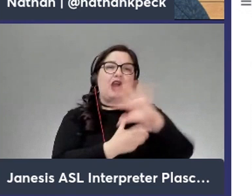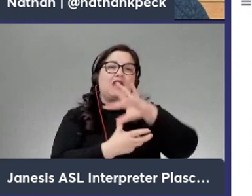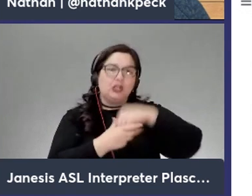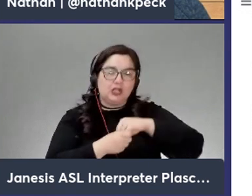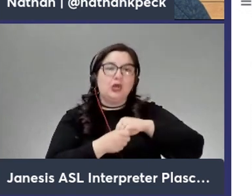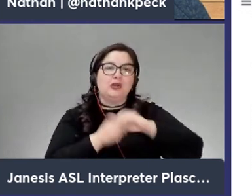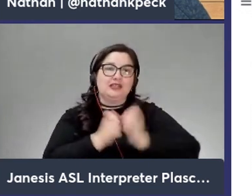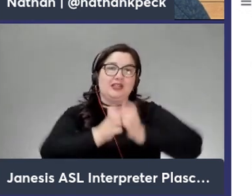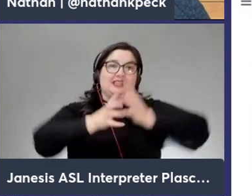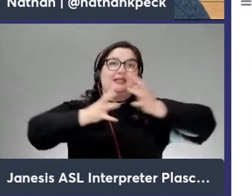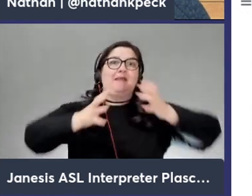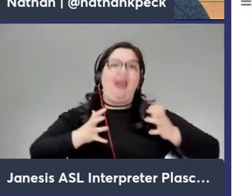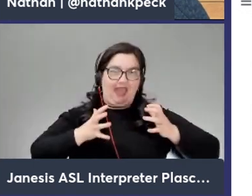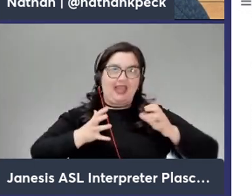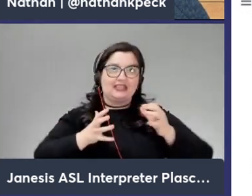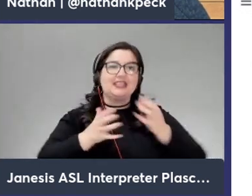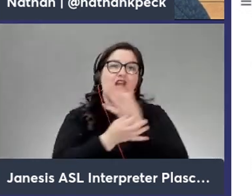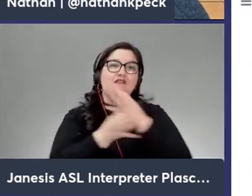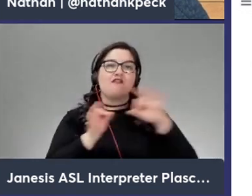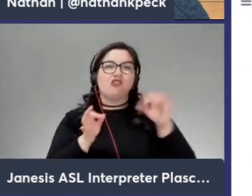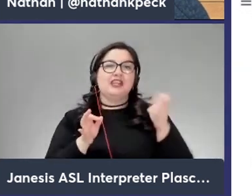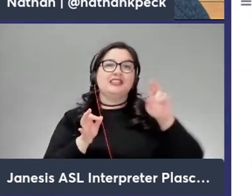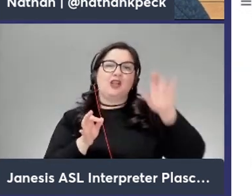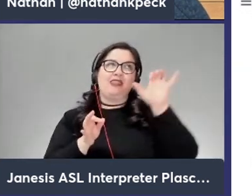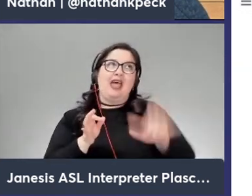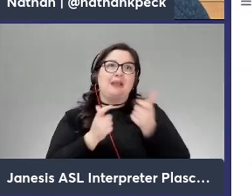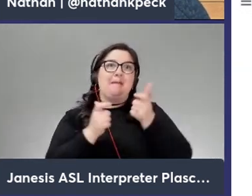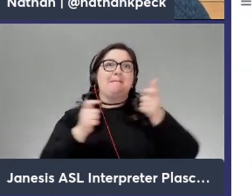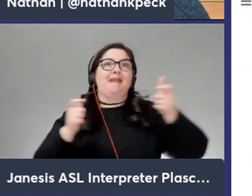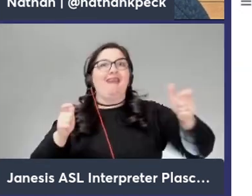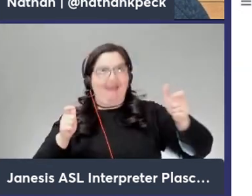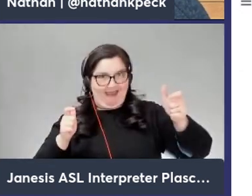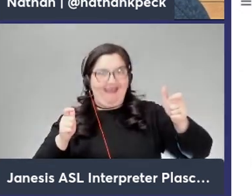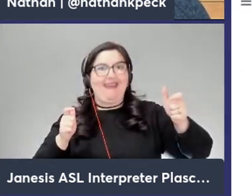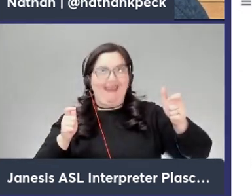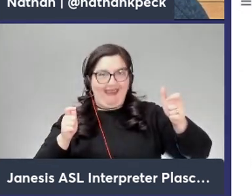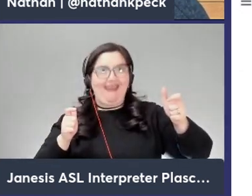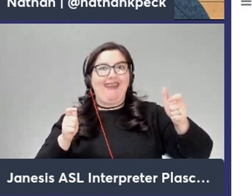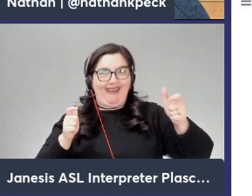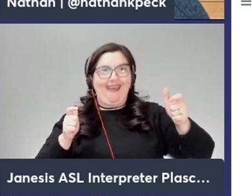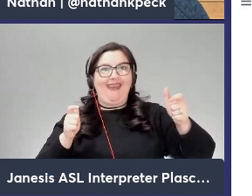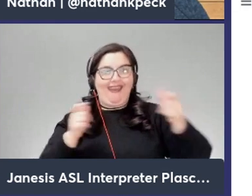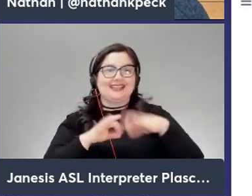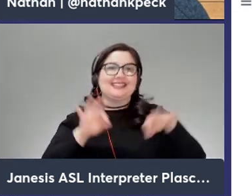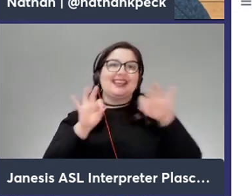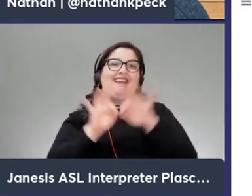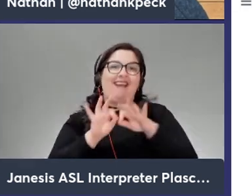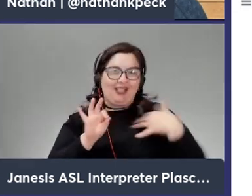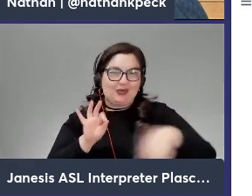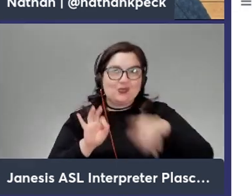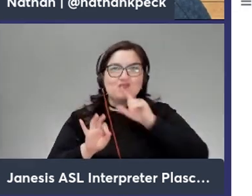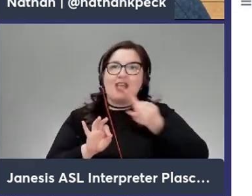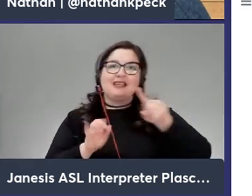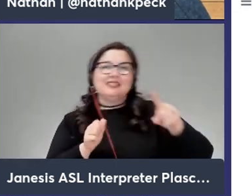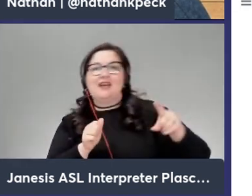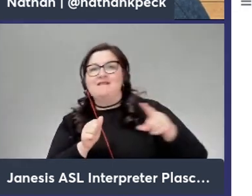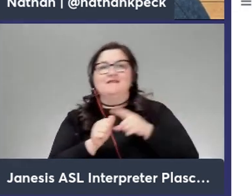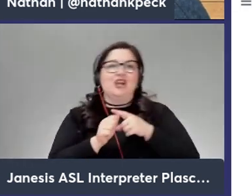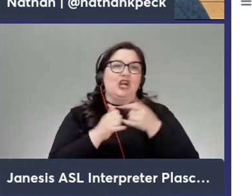for CloudFront, and that's a pretty big deal, because that allows you to do a lot of things to, you know, it's sort of like the first line of computing